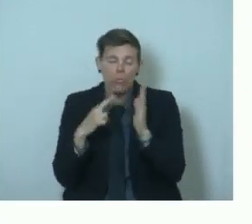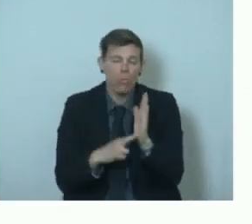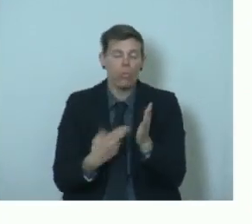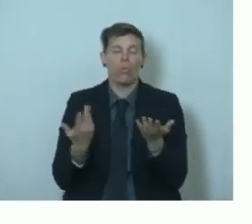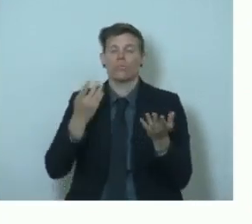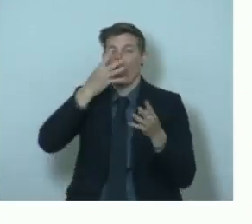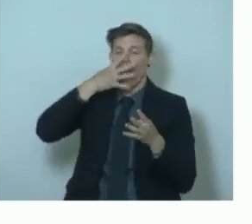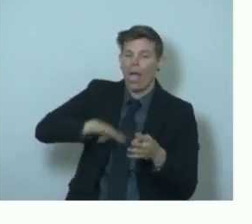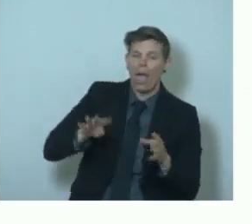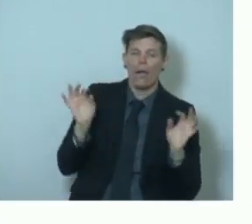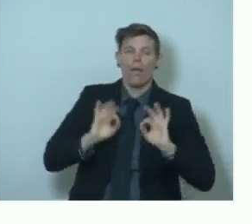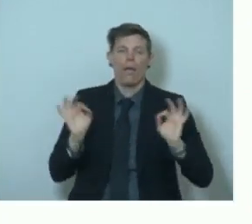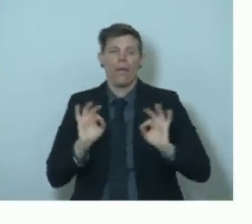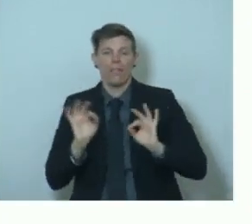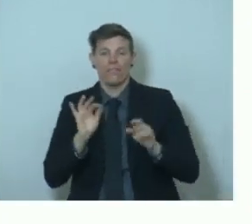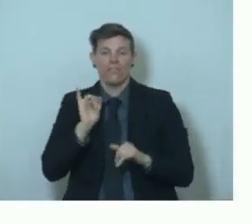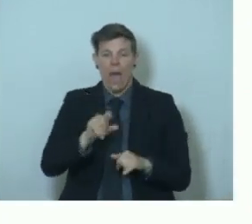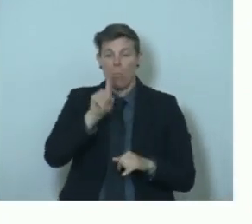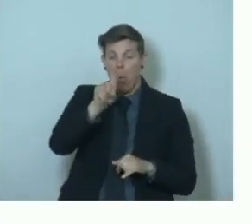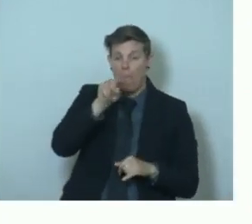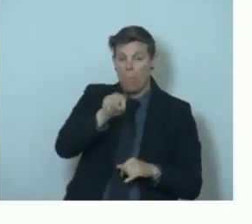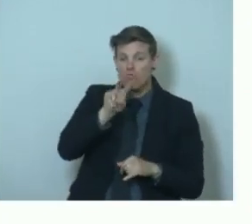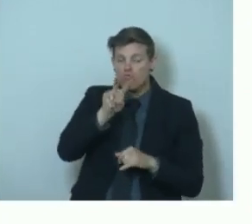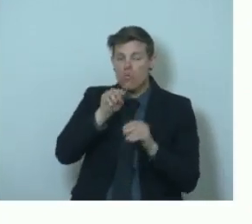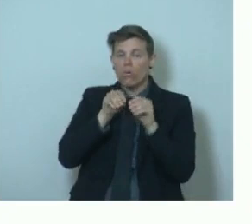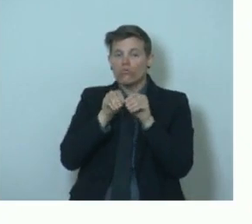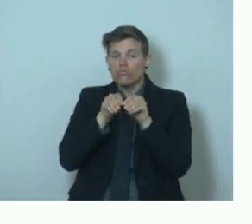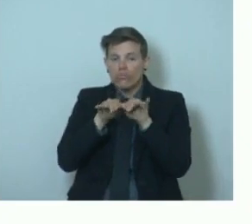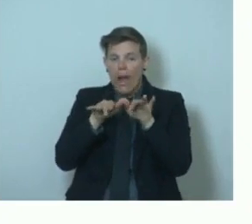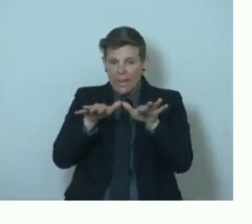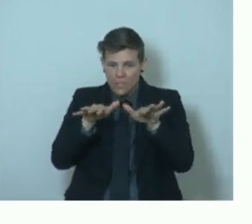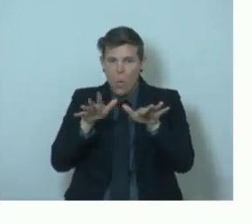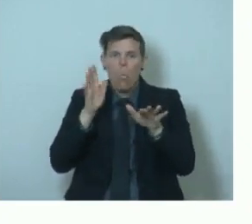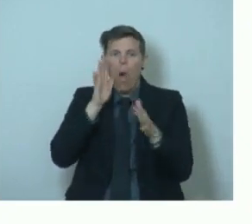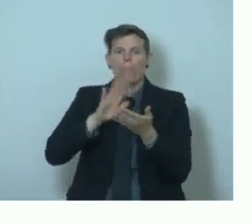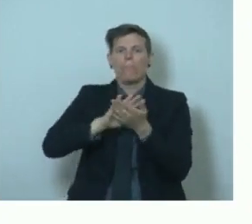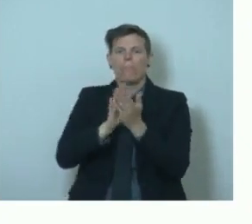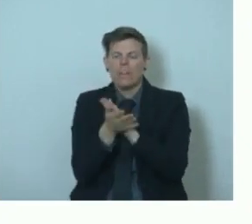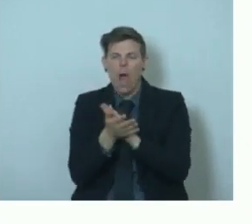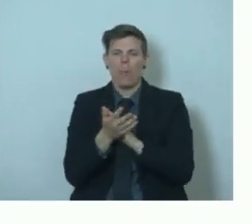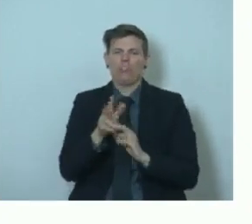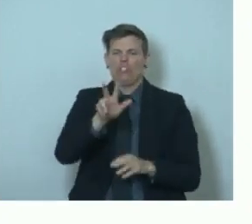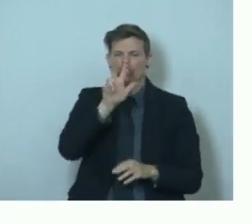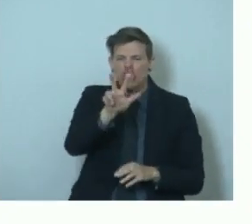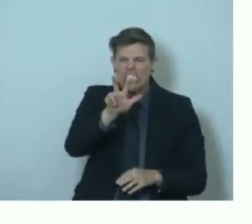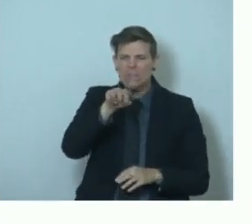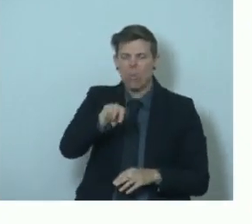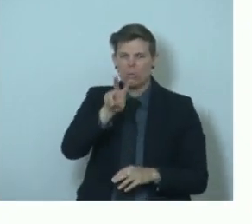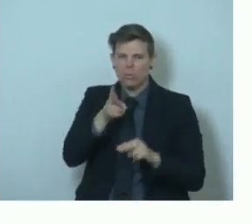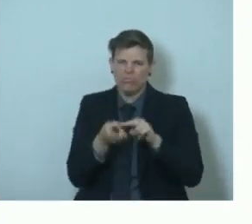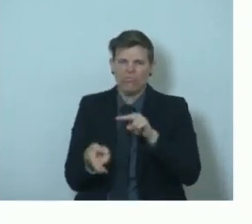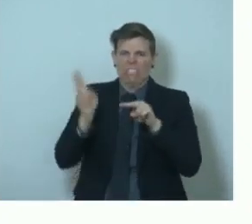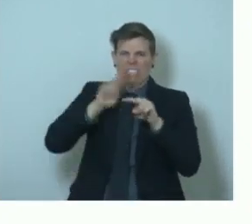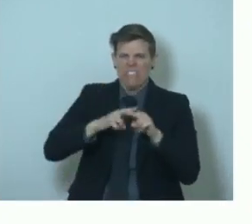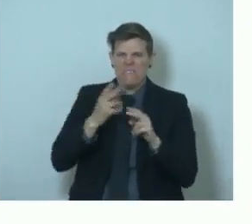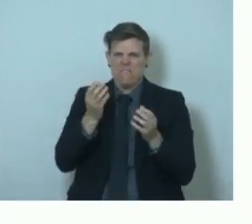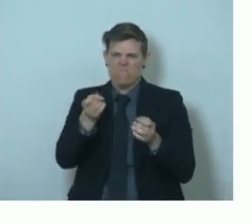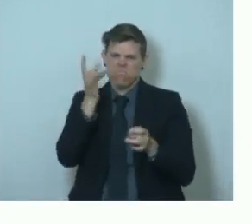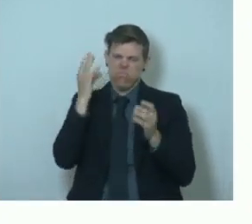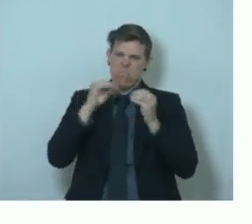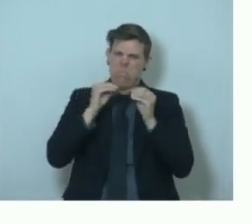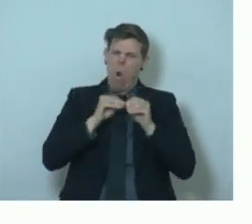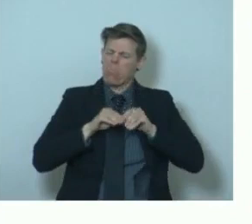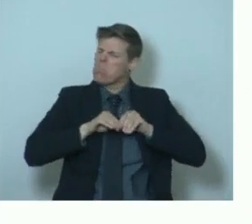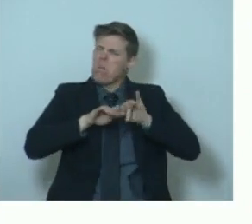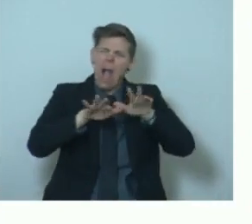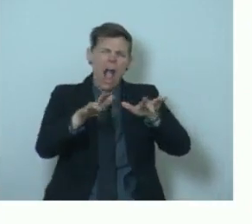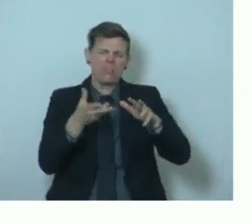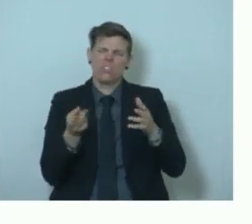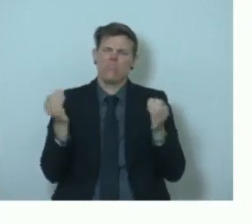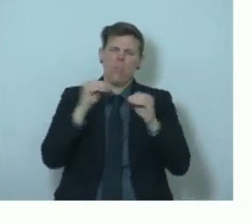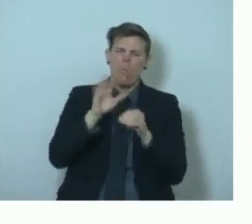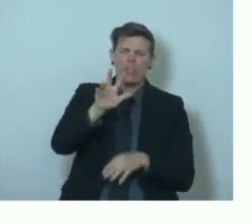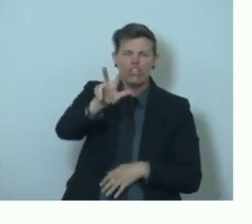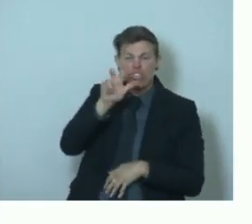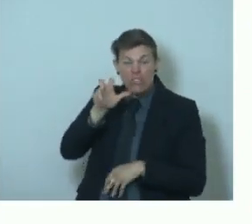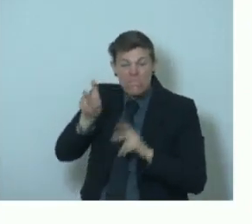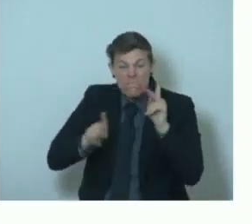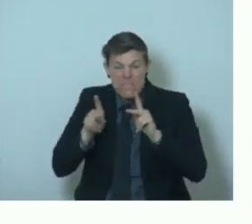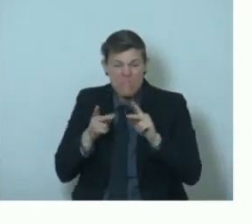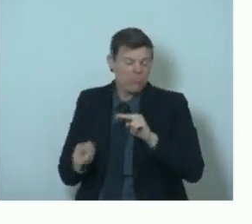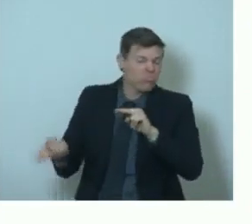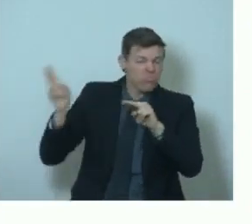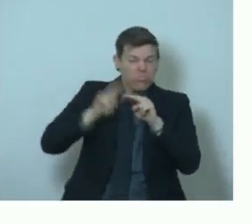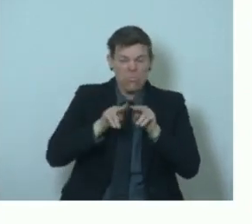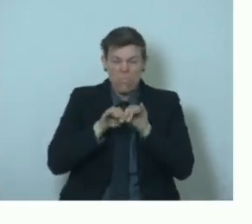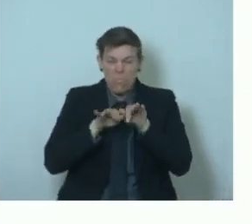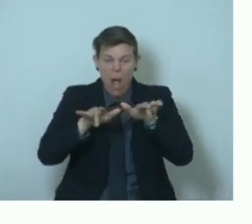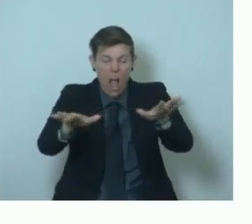IF WE WERE NOT DOING EVERYTHING WE WERE DOING, THAT WOULD BE 300 CASE THEN IT WOULD GO UP EXPONENTIALLY.